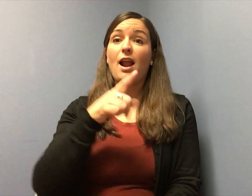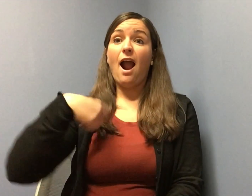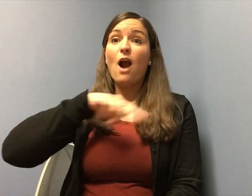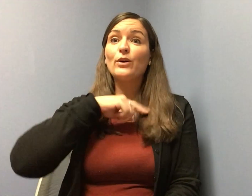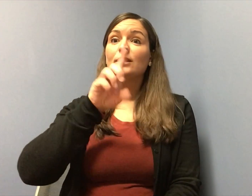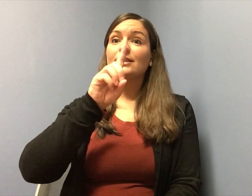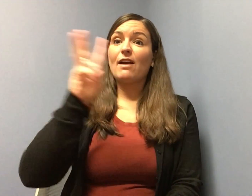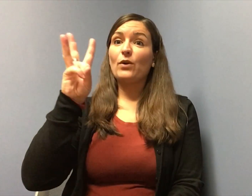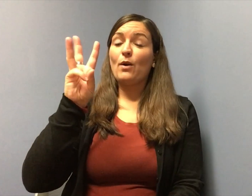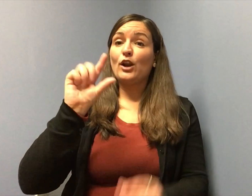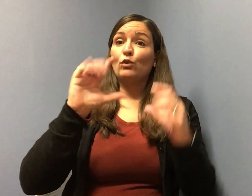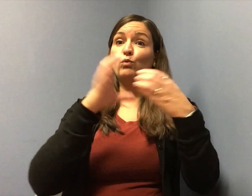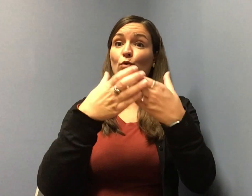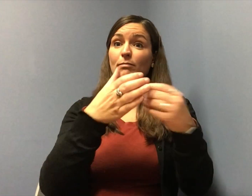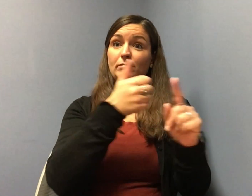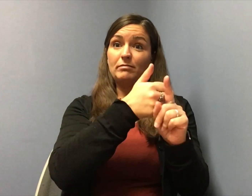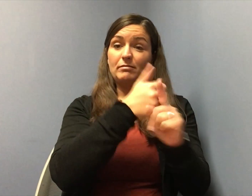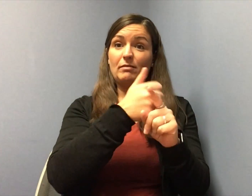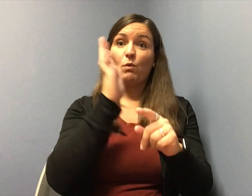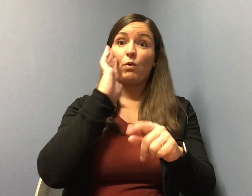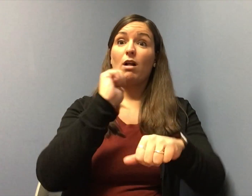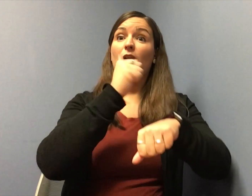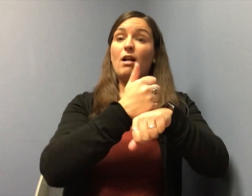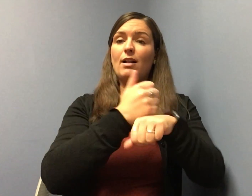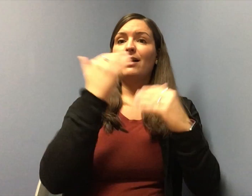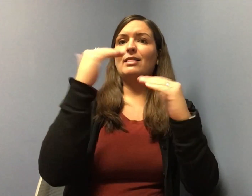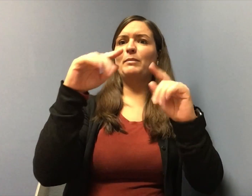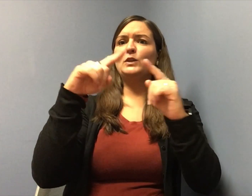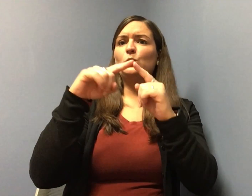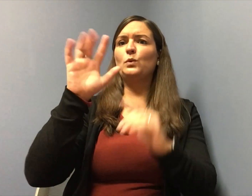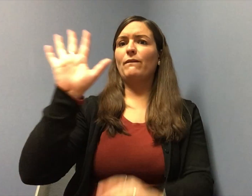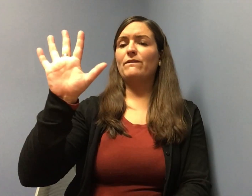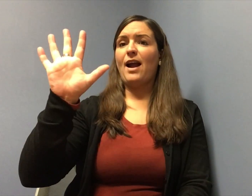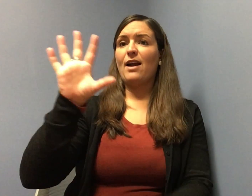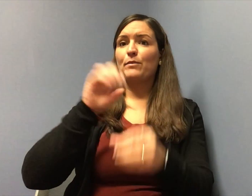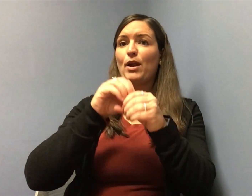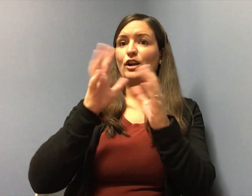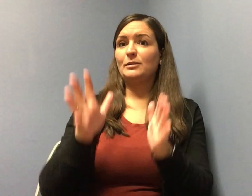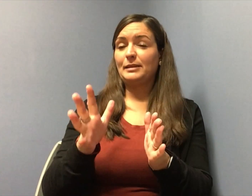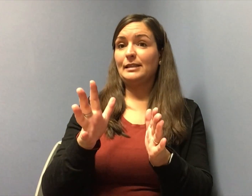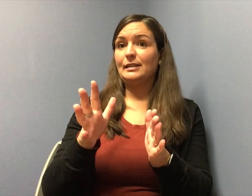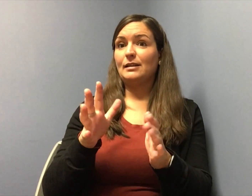DWW Zoom groups are limited to 5 participants